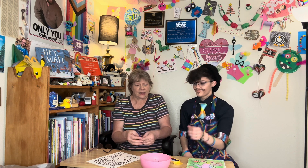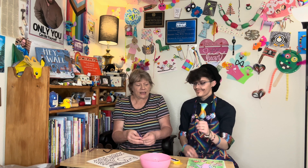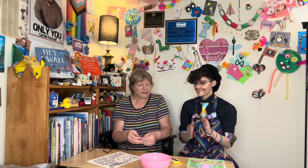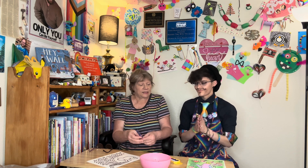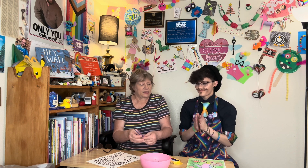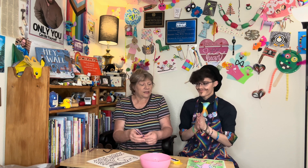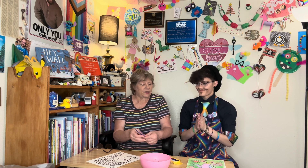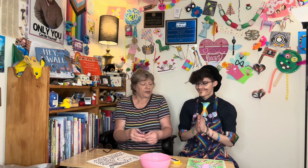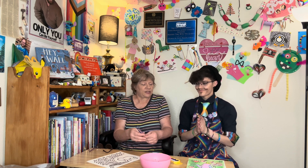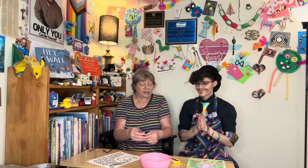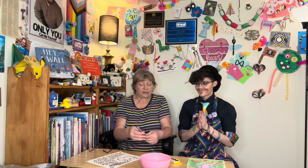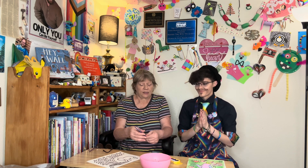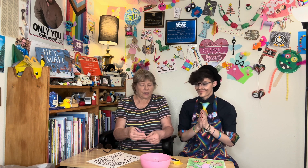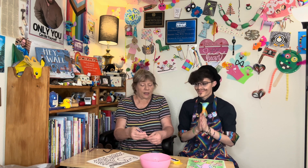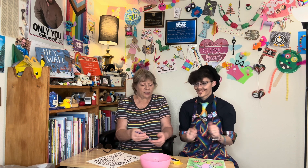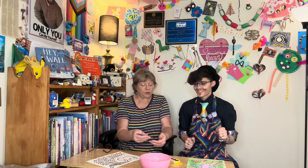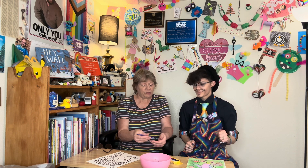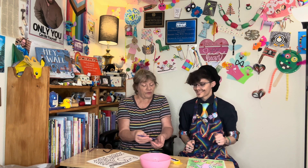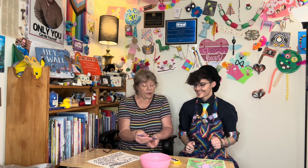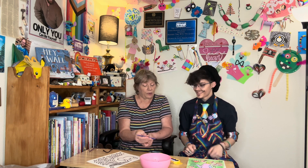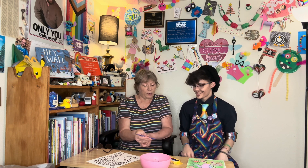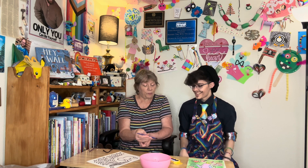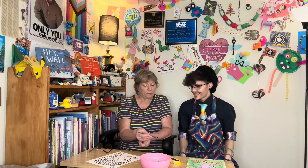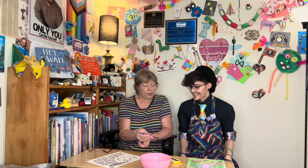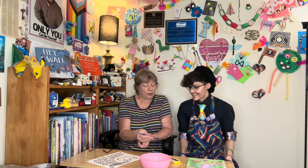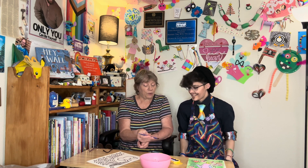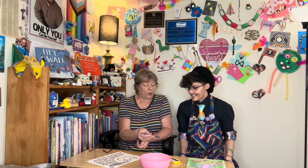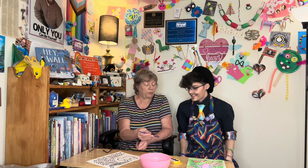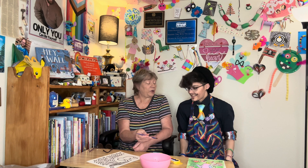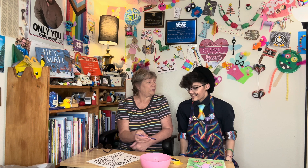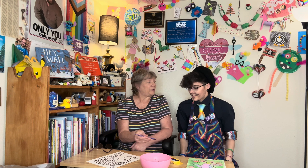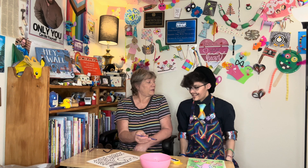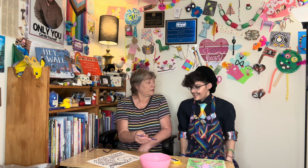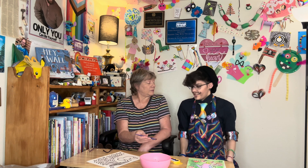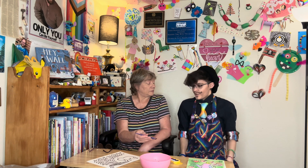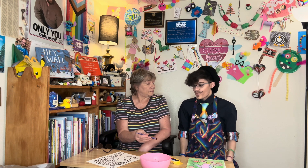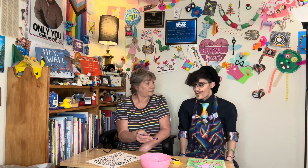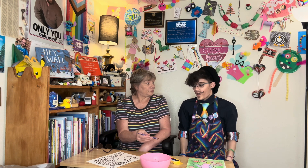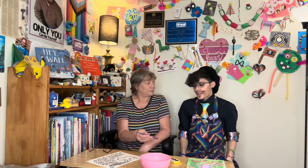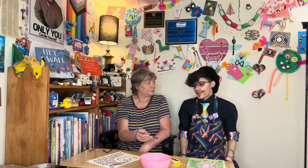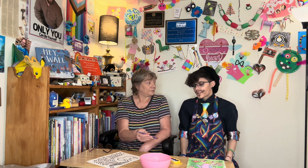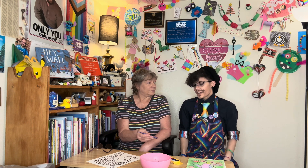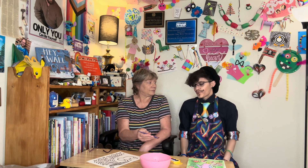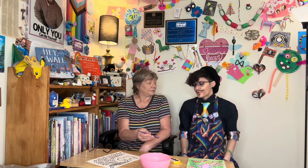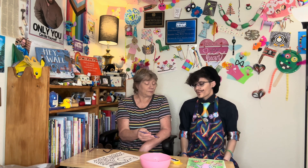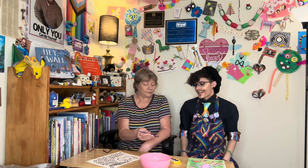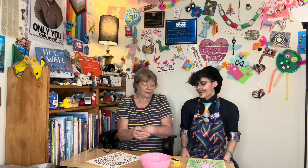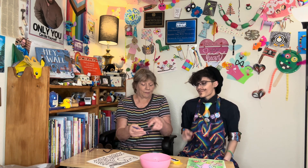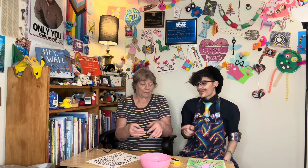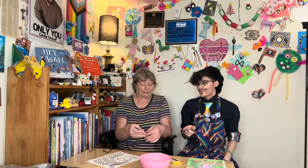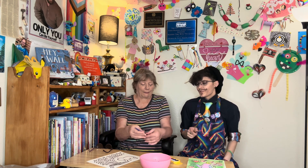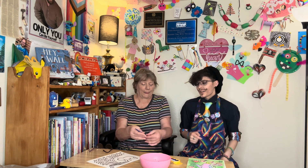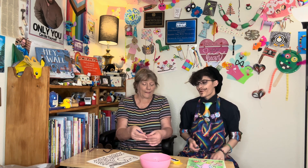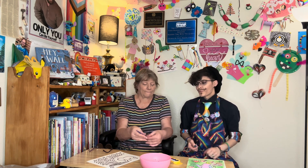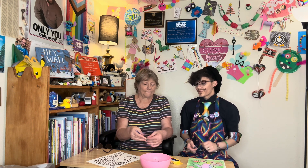get started. Do you prefer blue or purple? KAI: Oo. I quite like blue, and I also know you like purple.